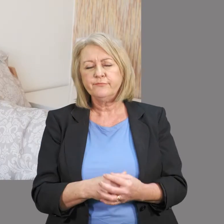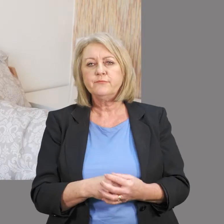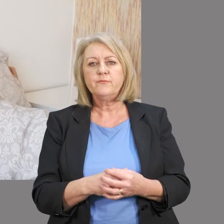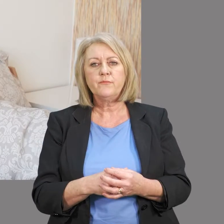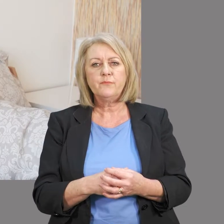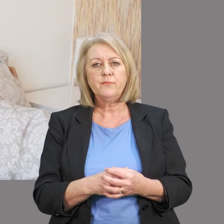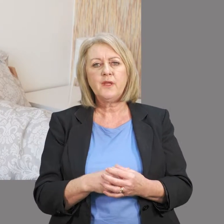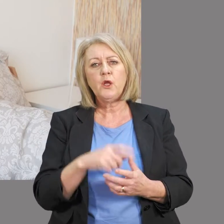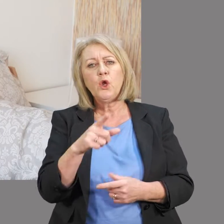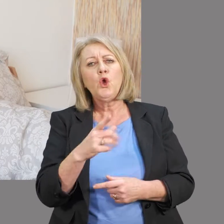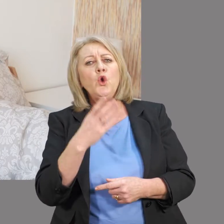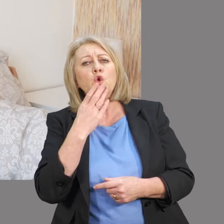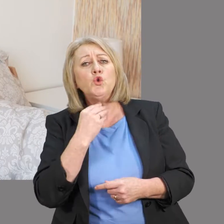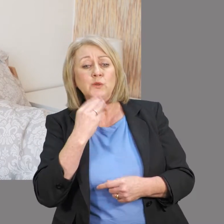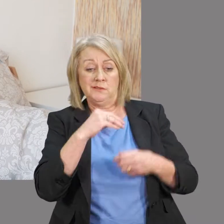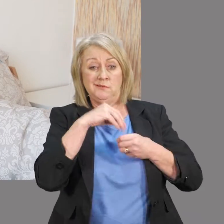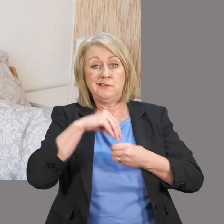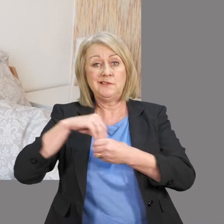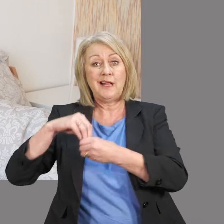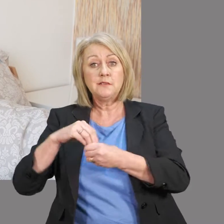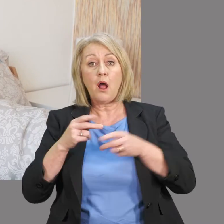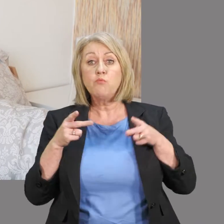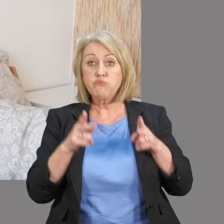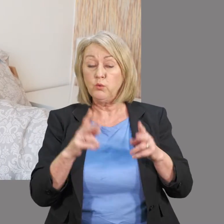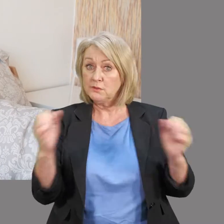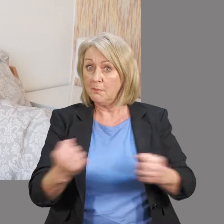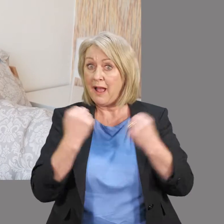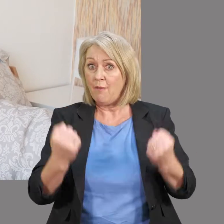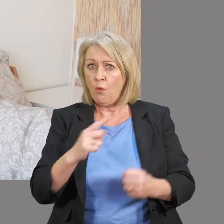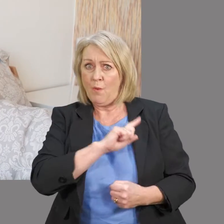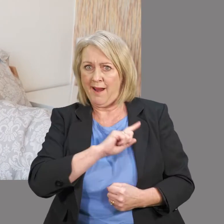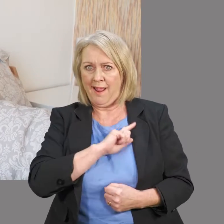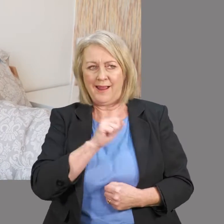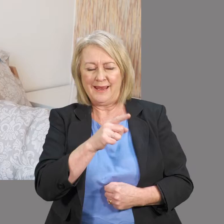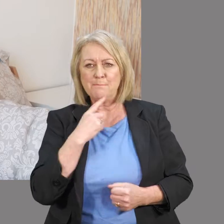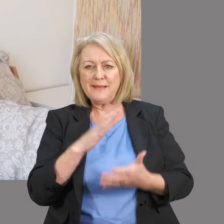Using an intersectional approach is powerful as it allows for explicit exploration of how